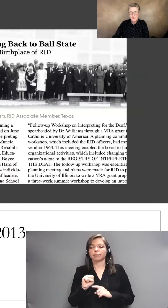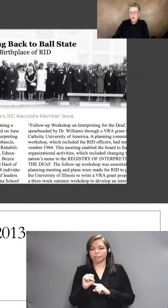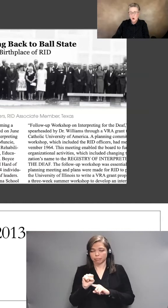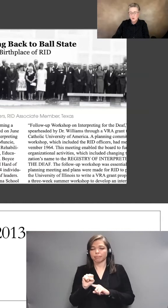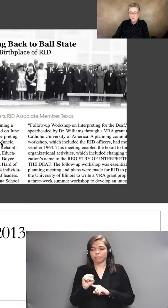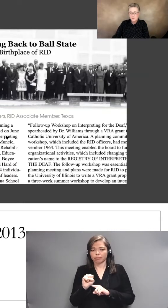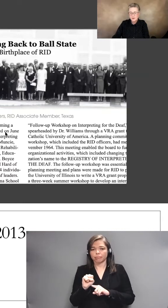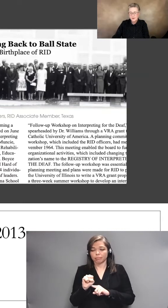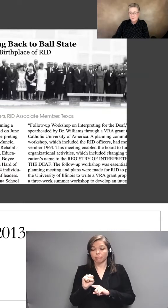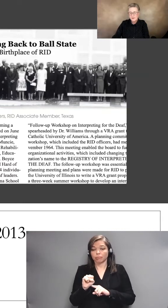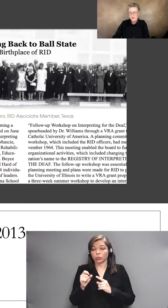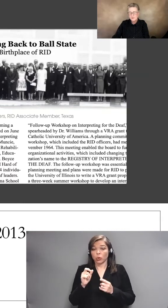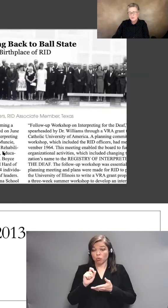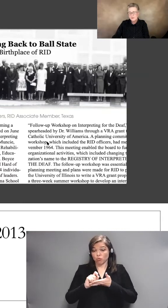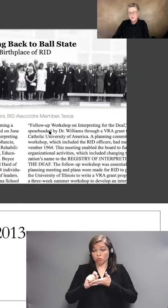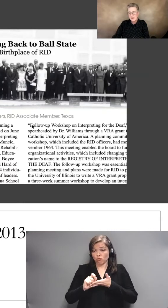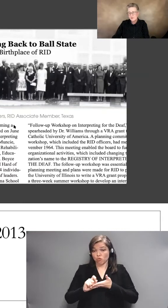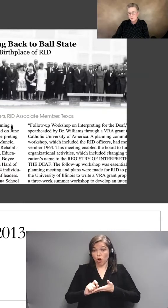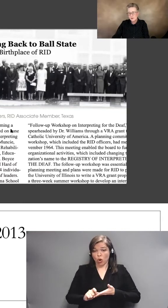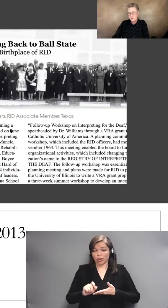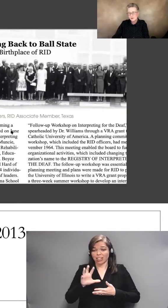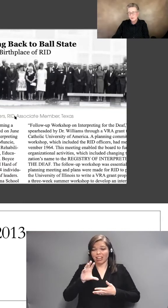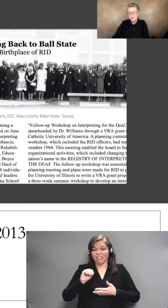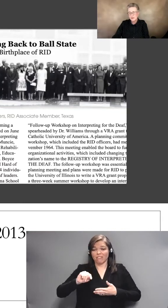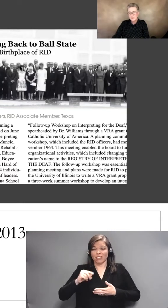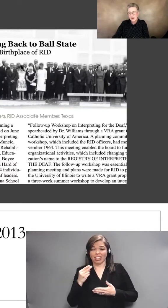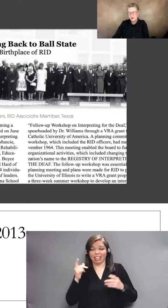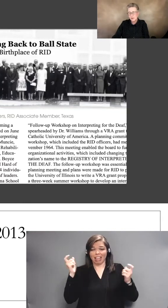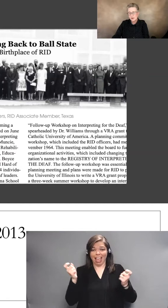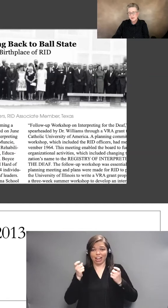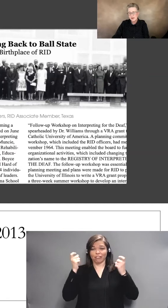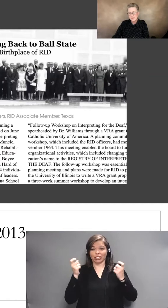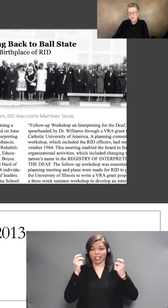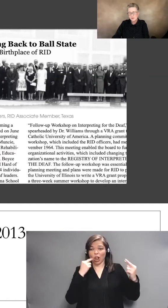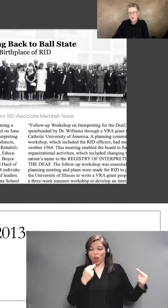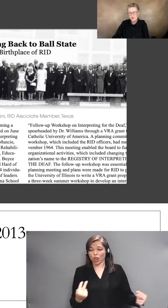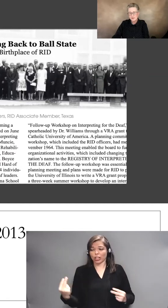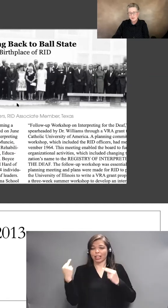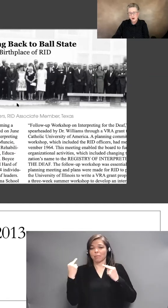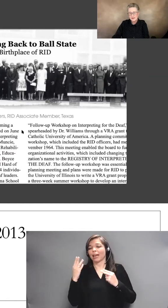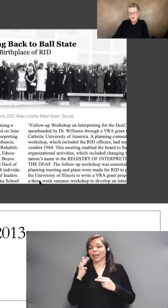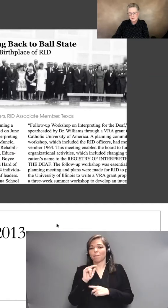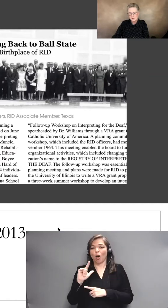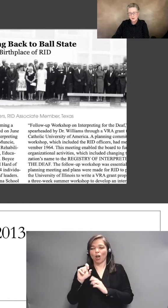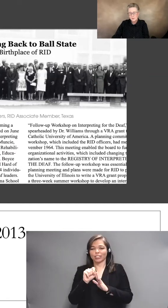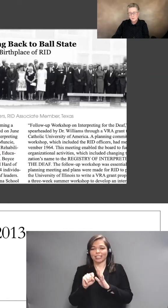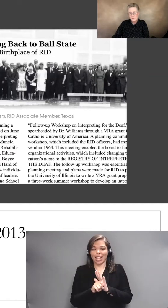wrote the 50th anniversary looking back at Ball State the birthplace of RID